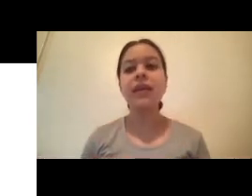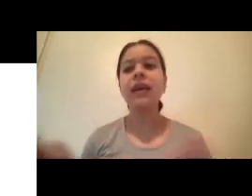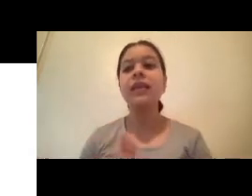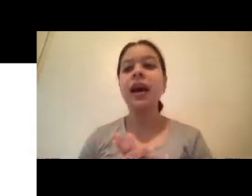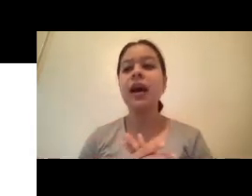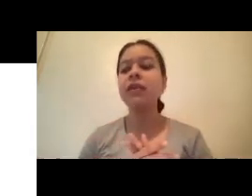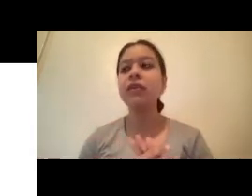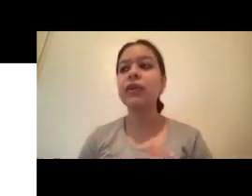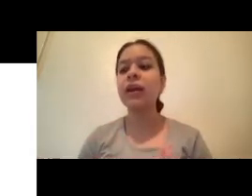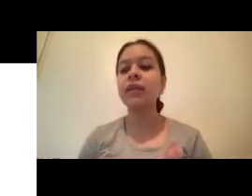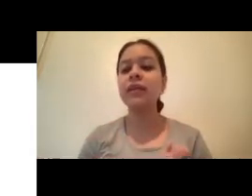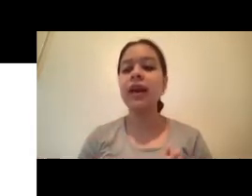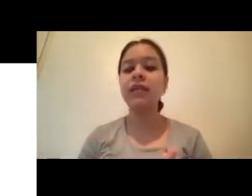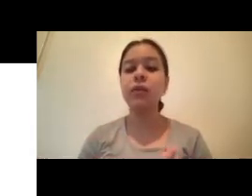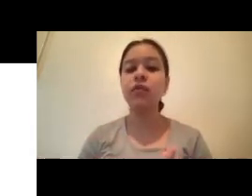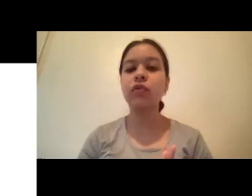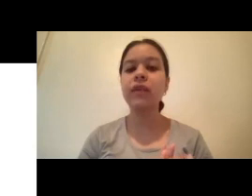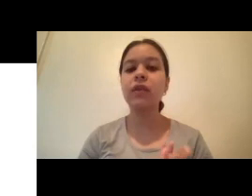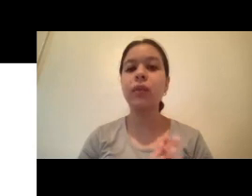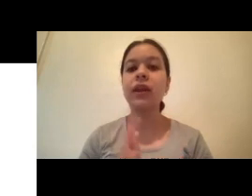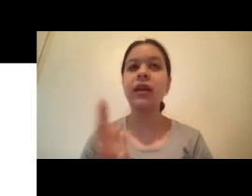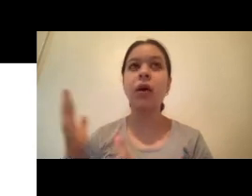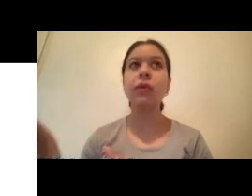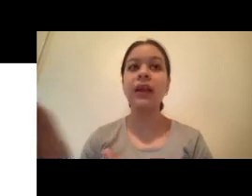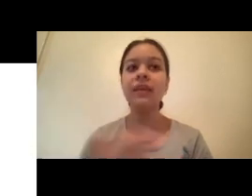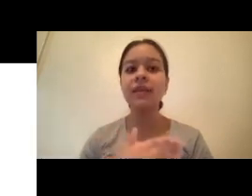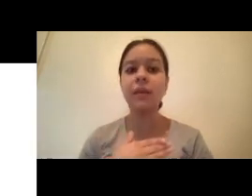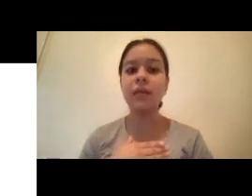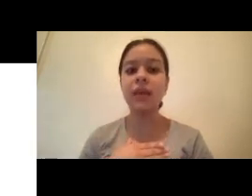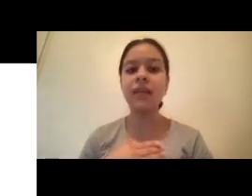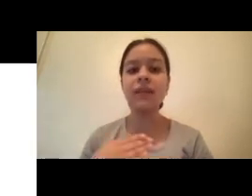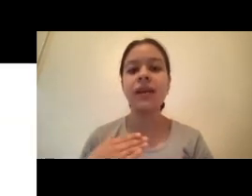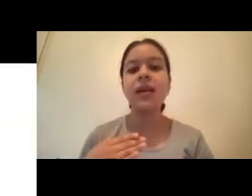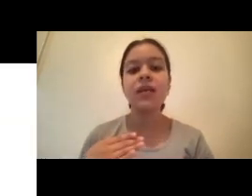And I think every student at city has their own story, even though we can all relate to the same things.